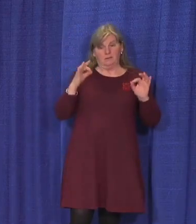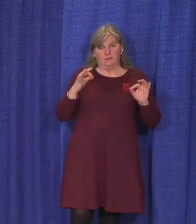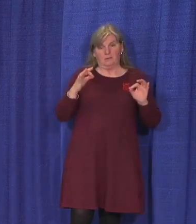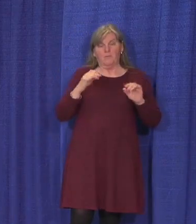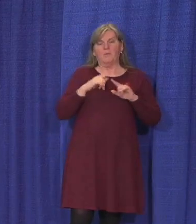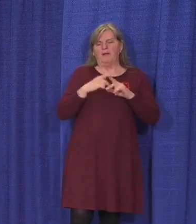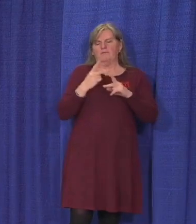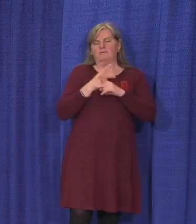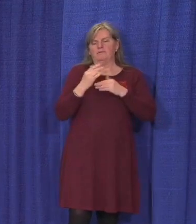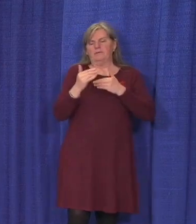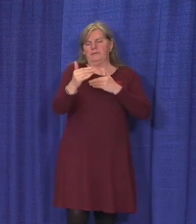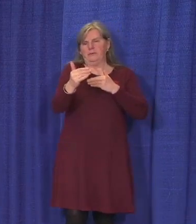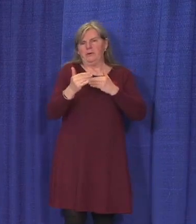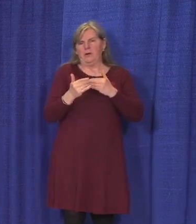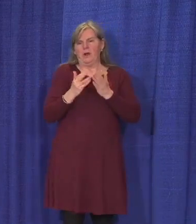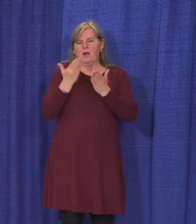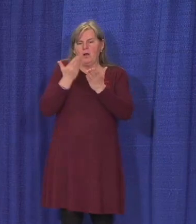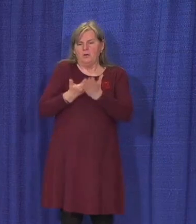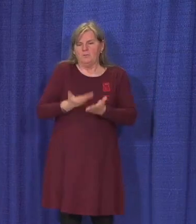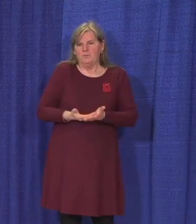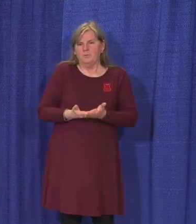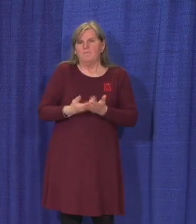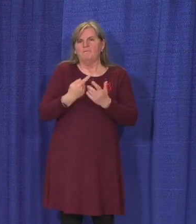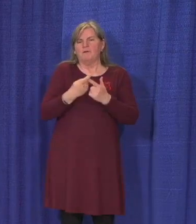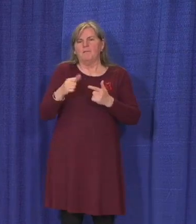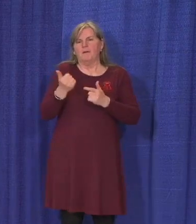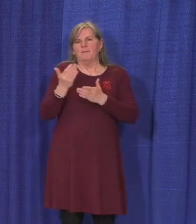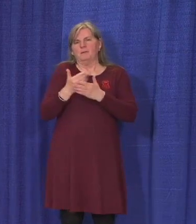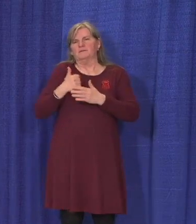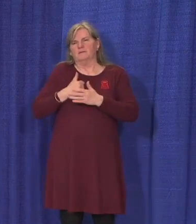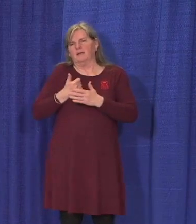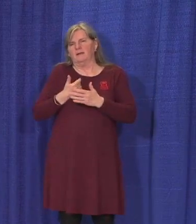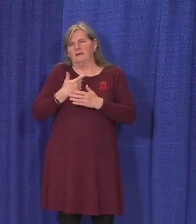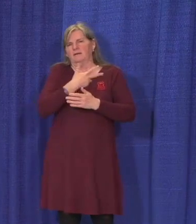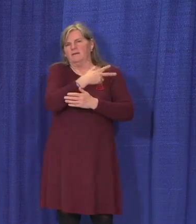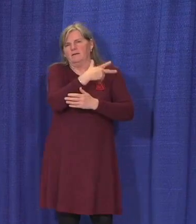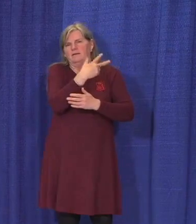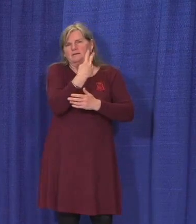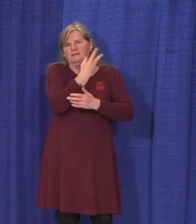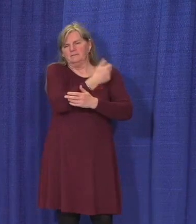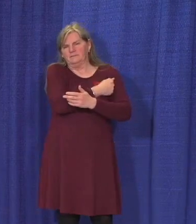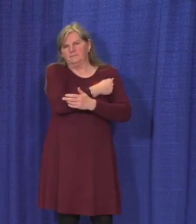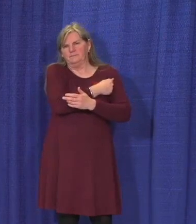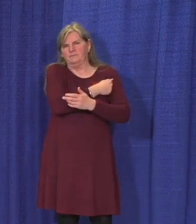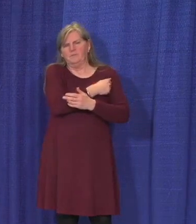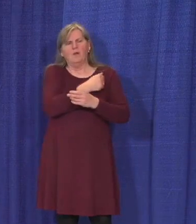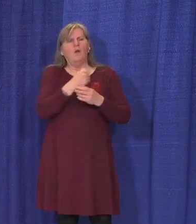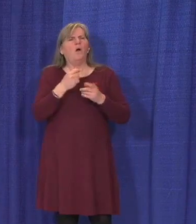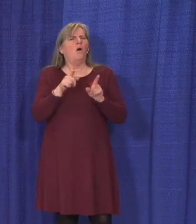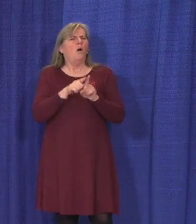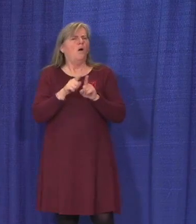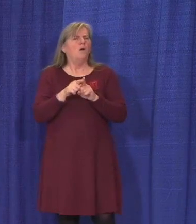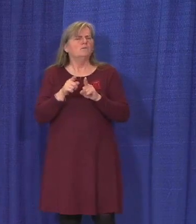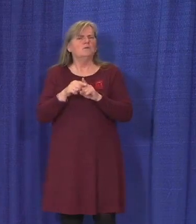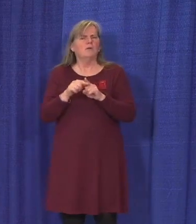sharing. It is good news for all